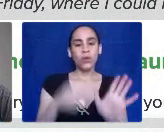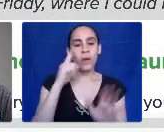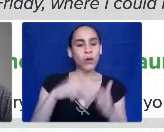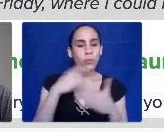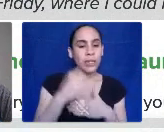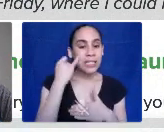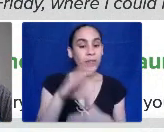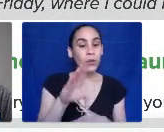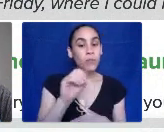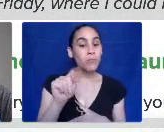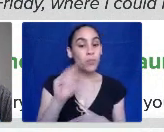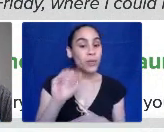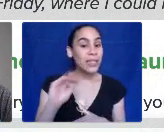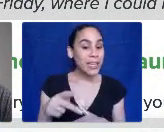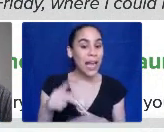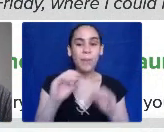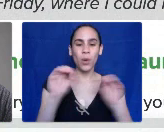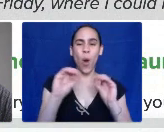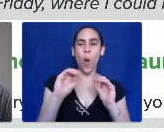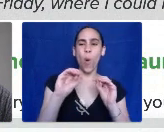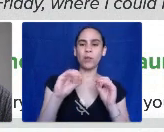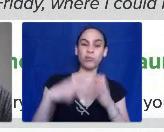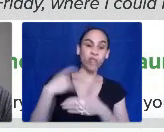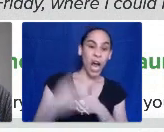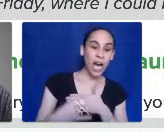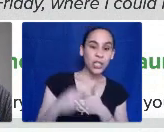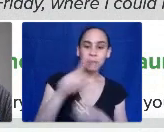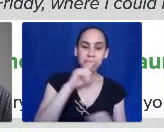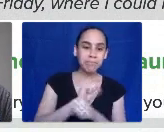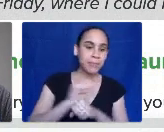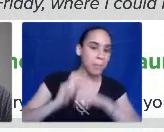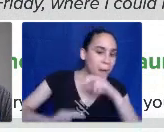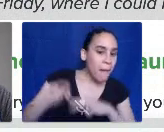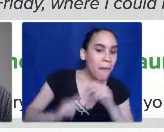a capstone or a keystone project where you've like built something as part of the boot camp